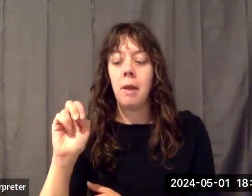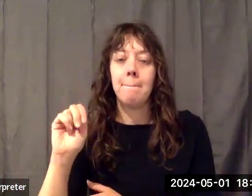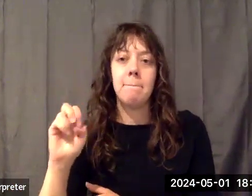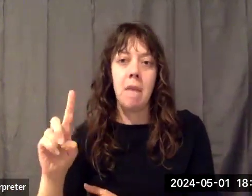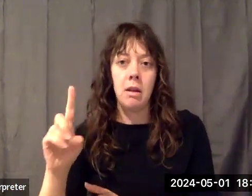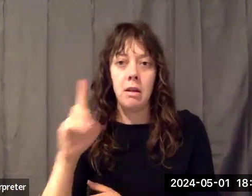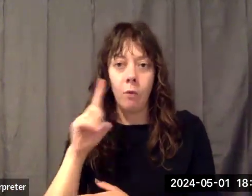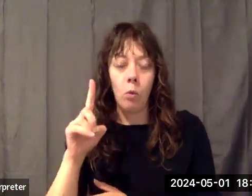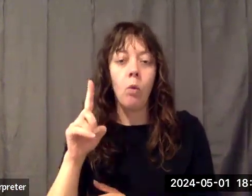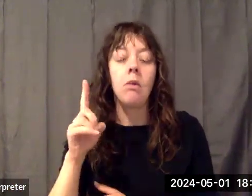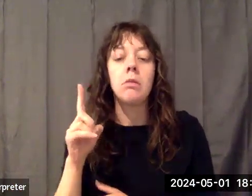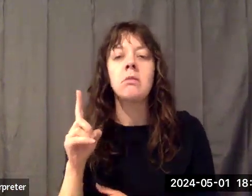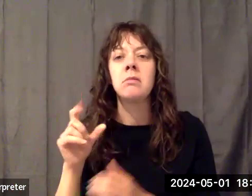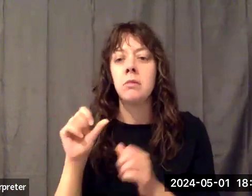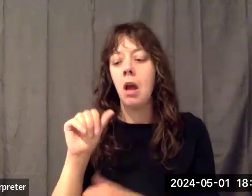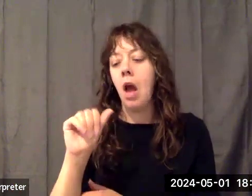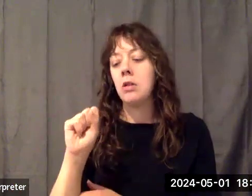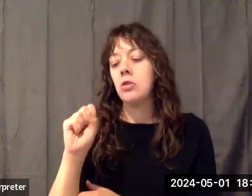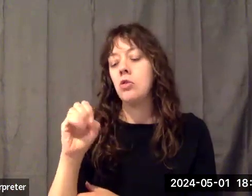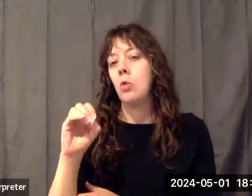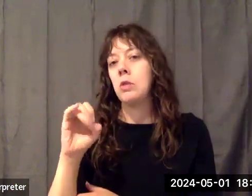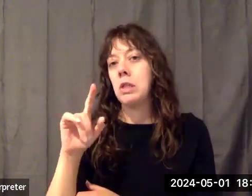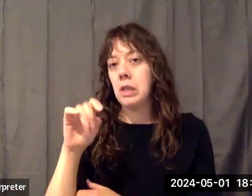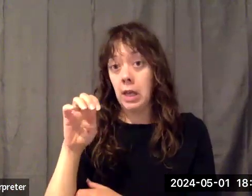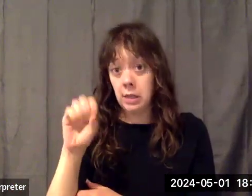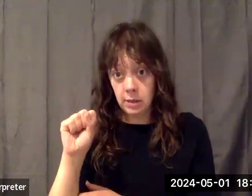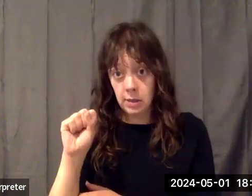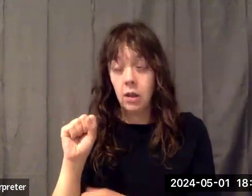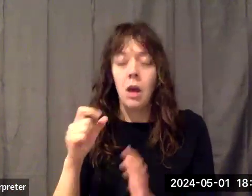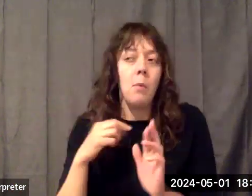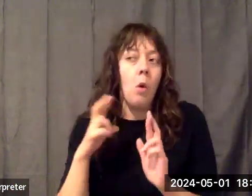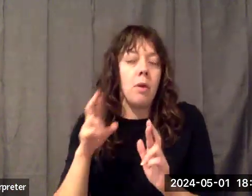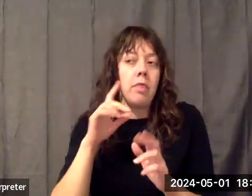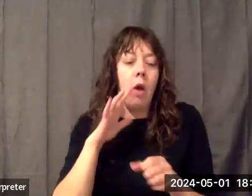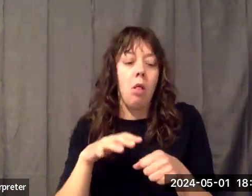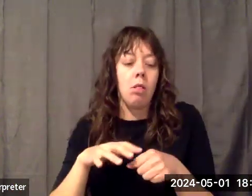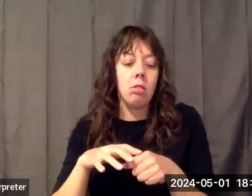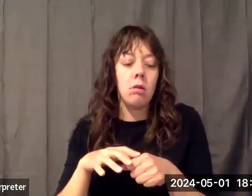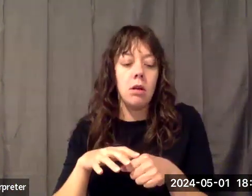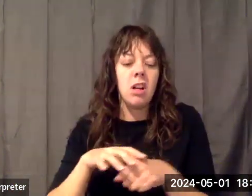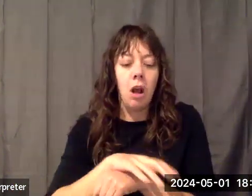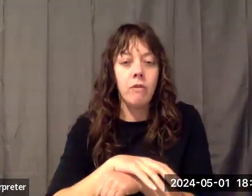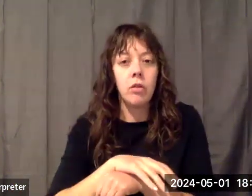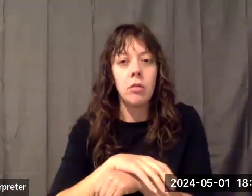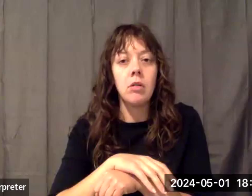My hope is that that stipend for associates could cover the cost of accruing continuing education units while they're